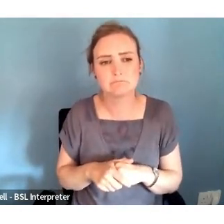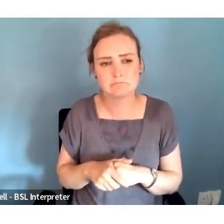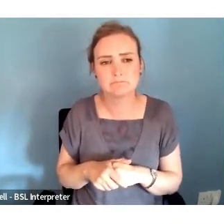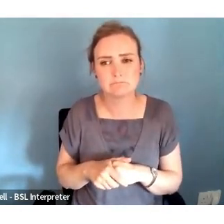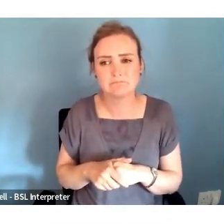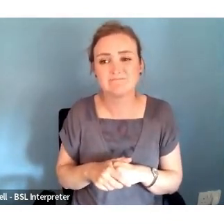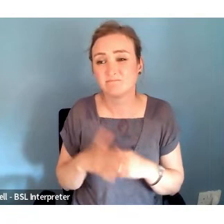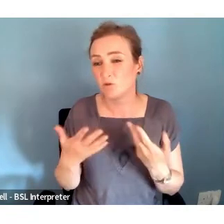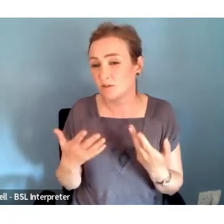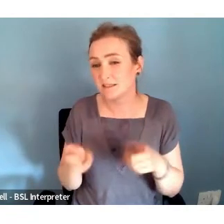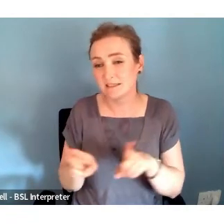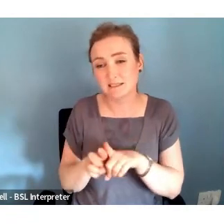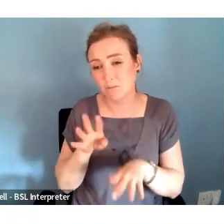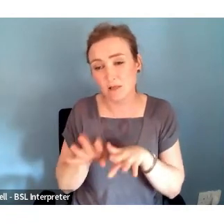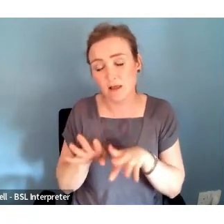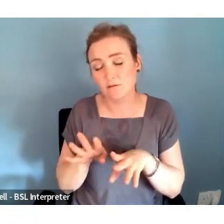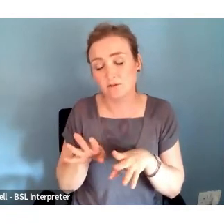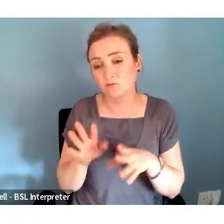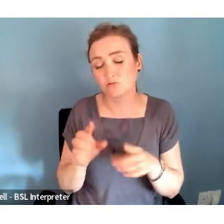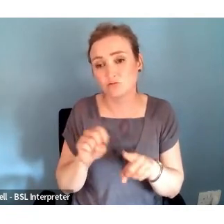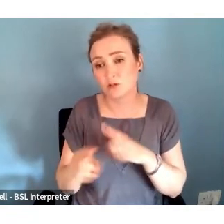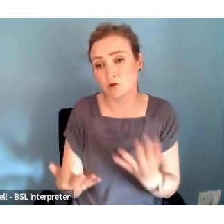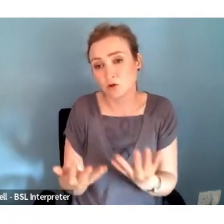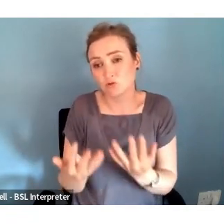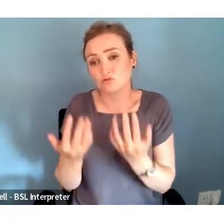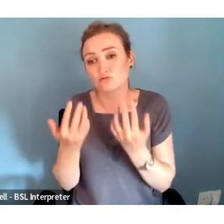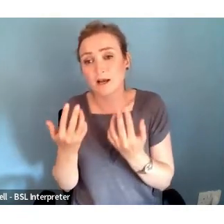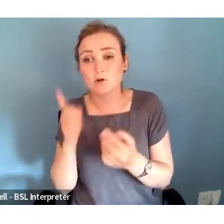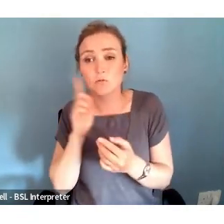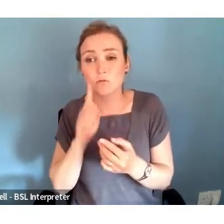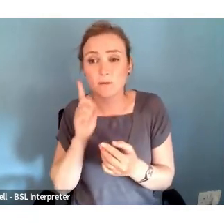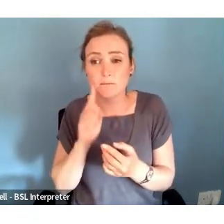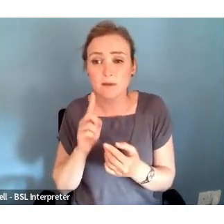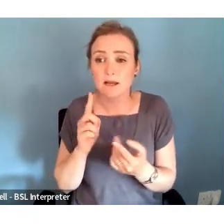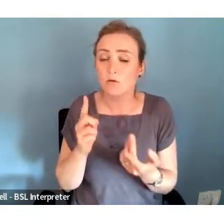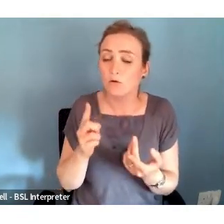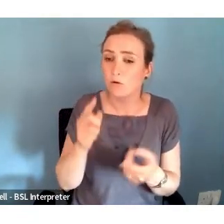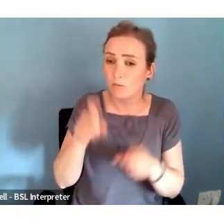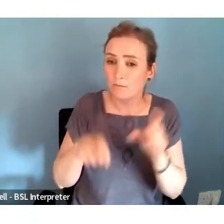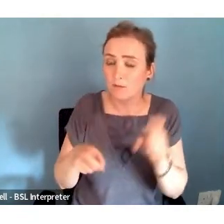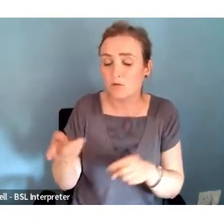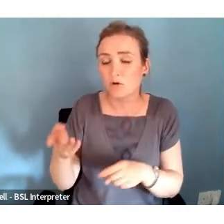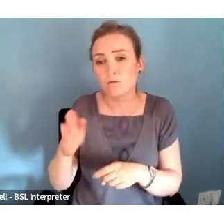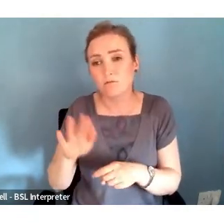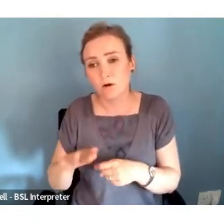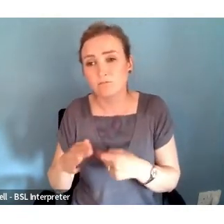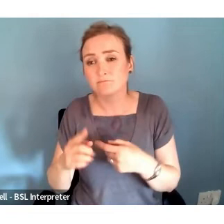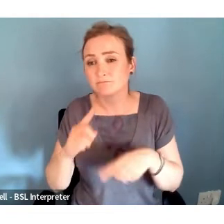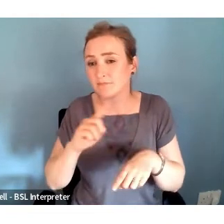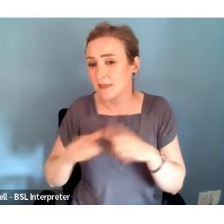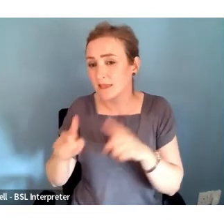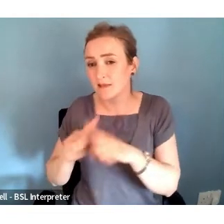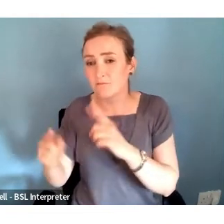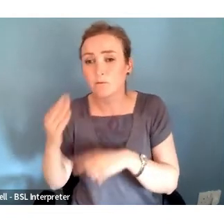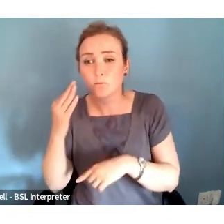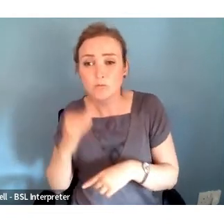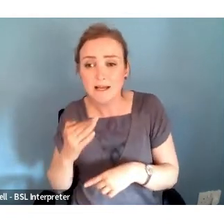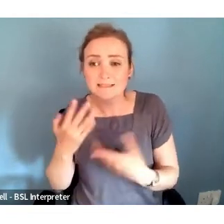women for people from et SNIC minorities or lim from the LGBT Q + communities. If you